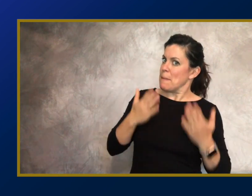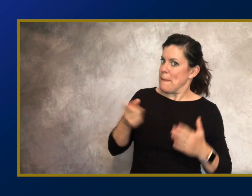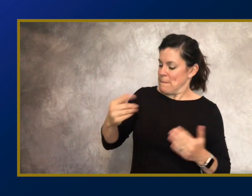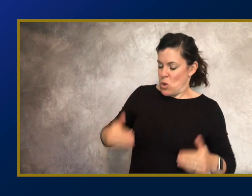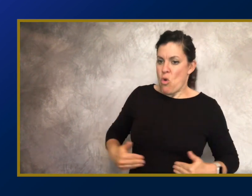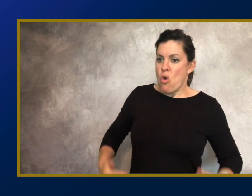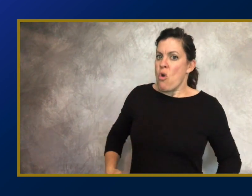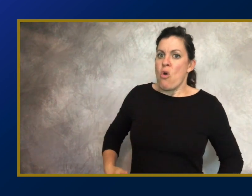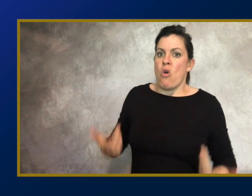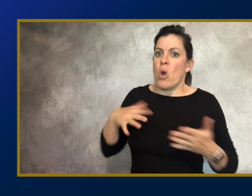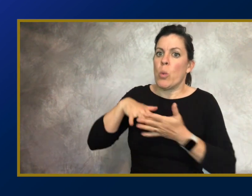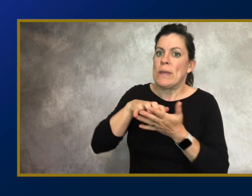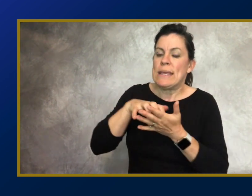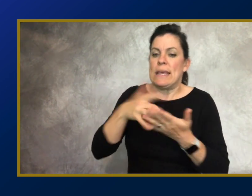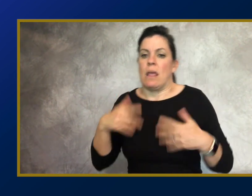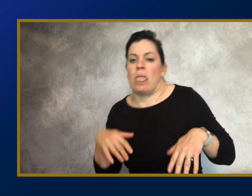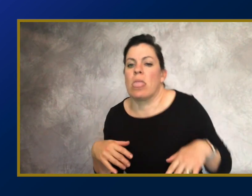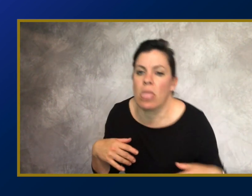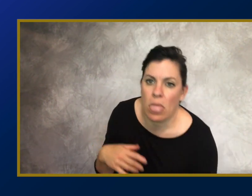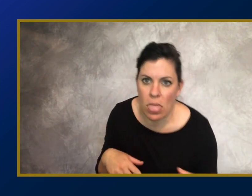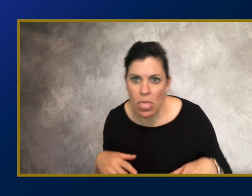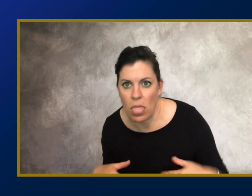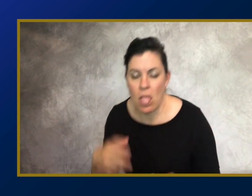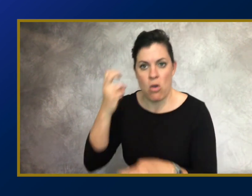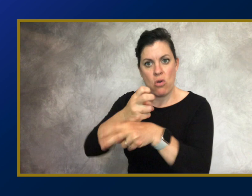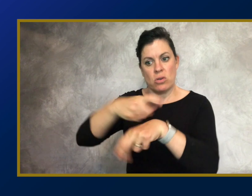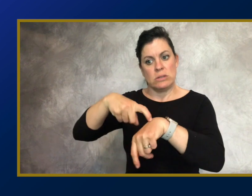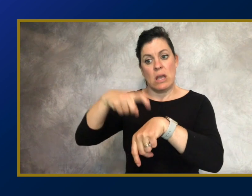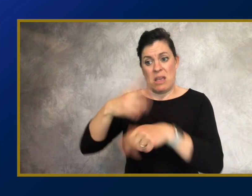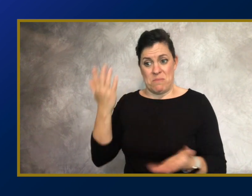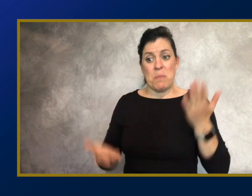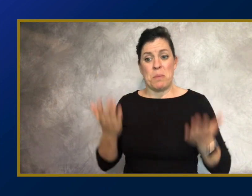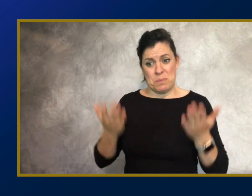we're going to help these children is to work on activities that help develop their core strength